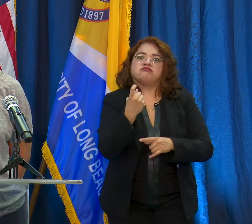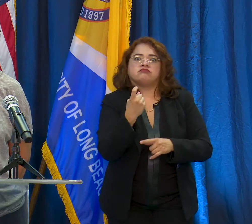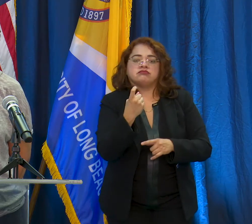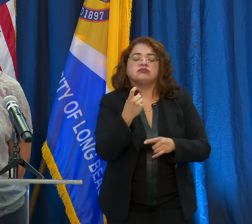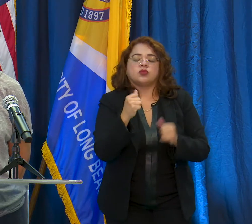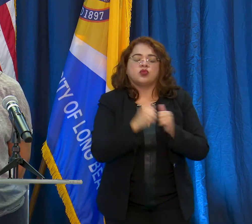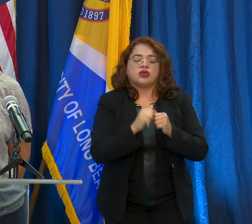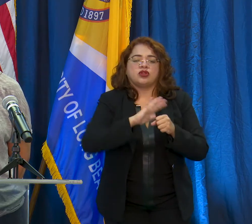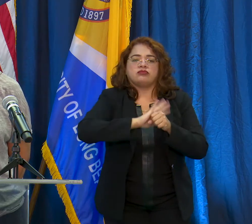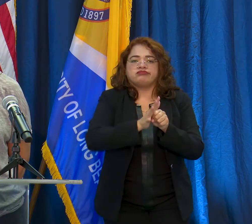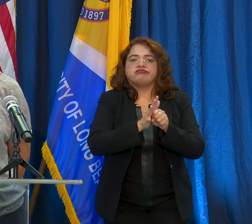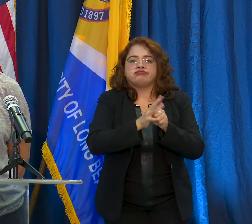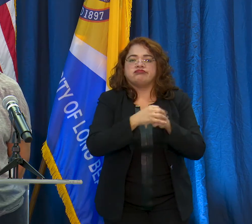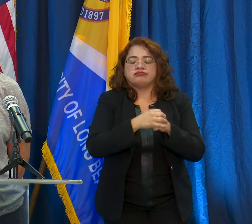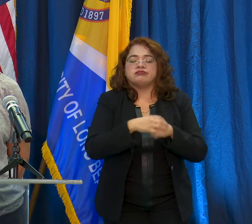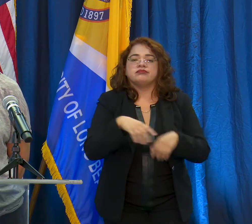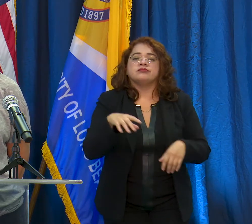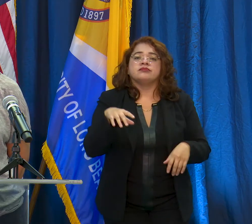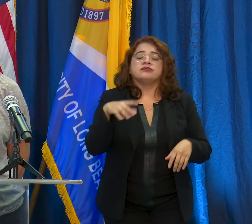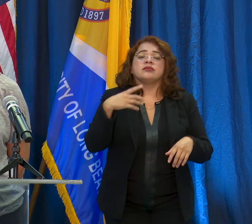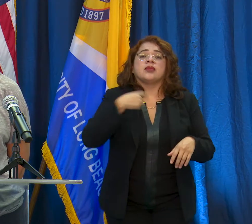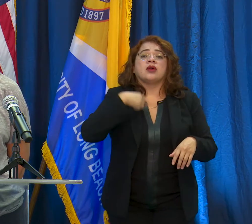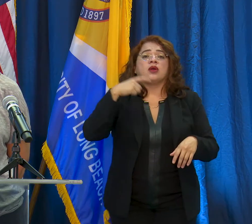We're also noticing that those who pass away